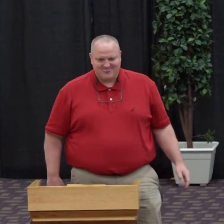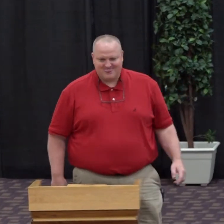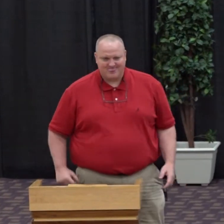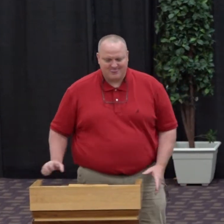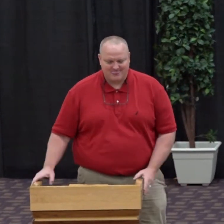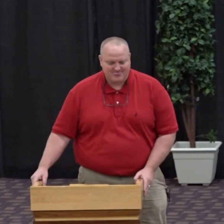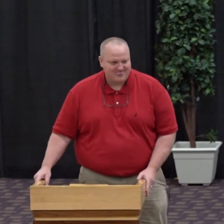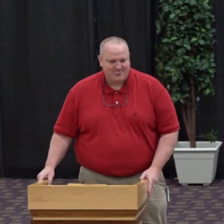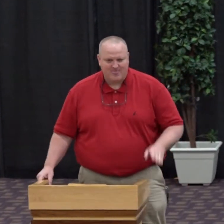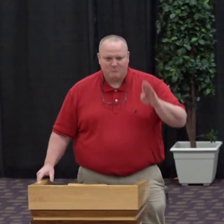If you could come up, Brooklynn.